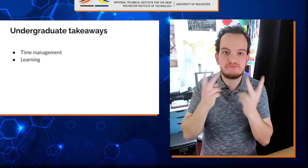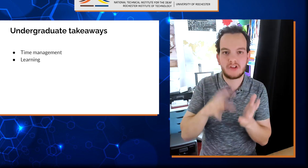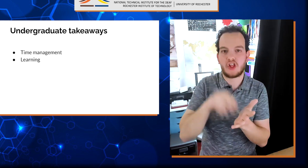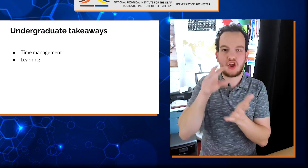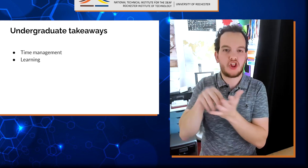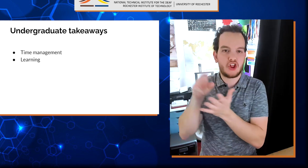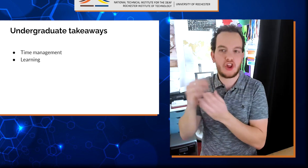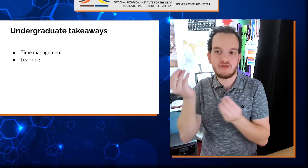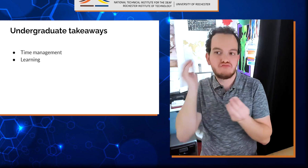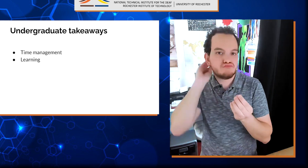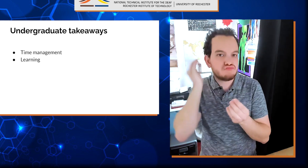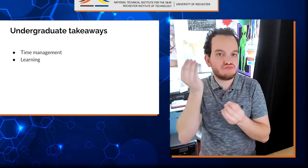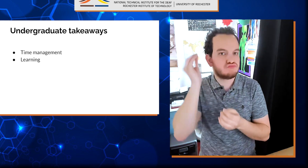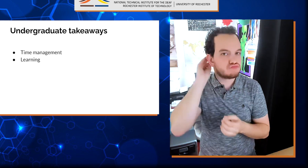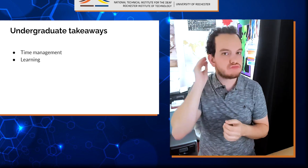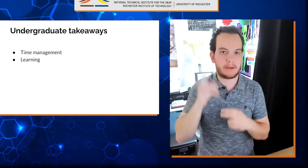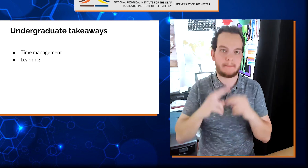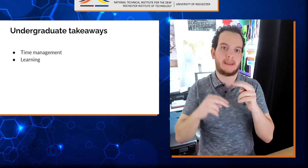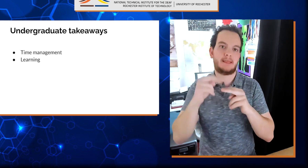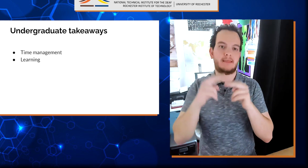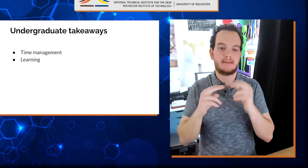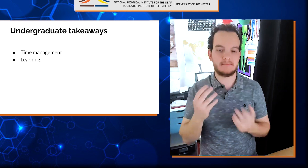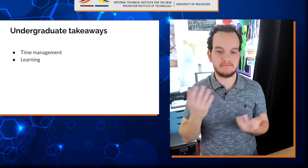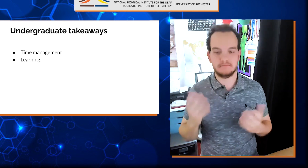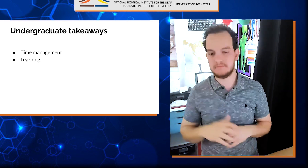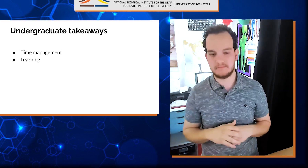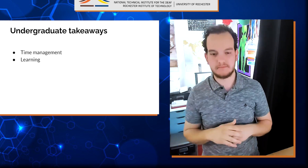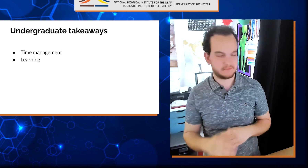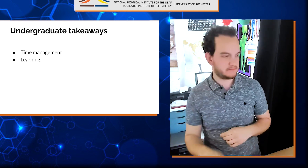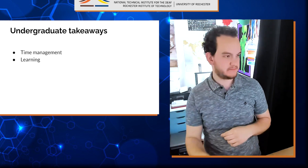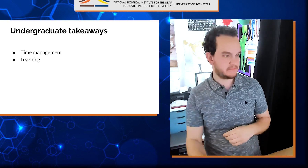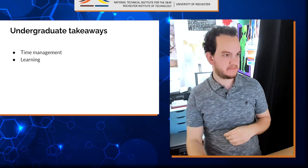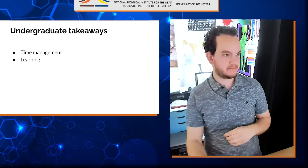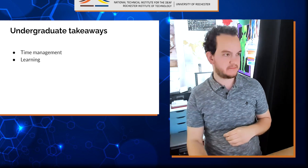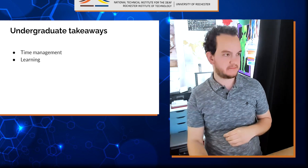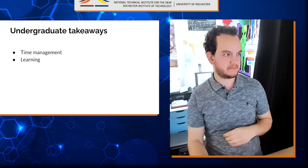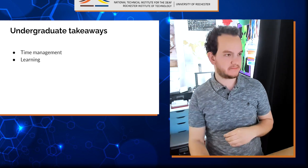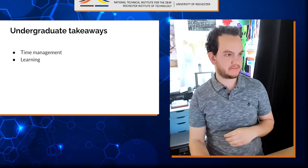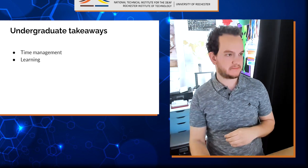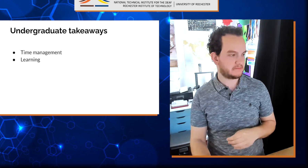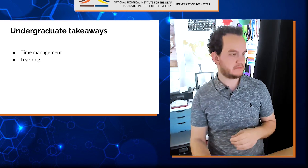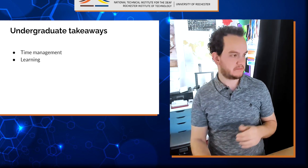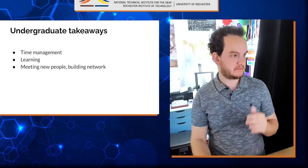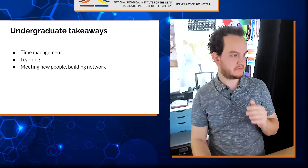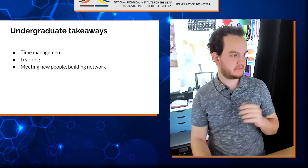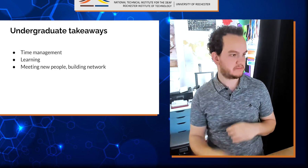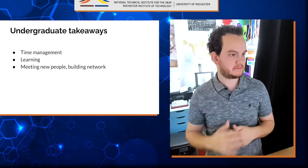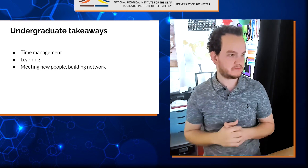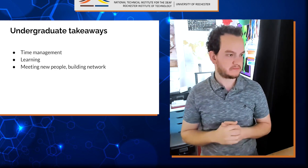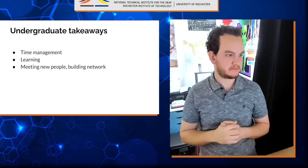or you might just be involved in different organizations or clubs.